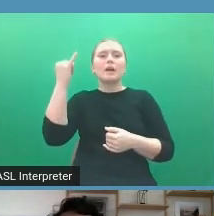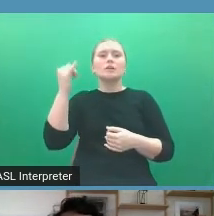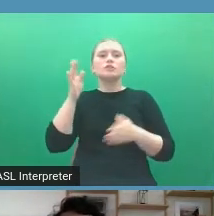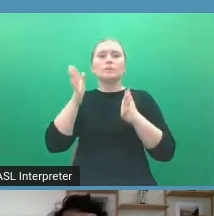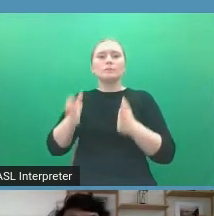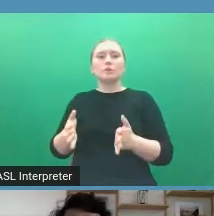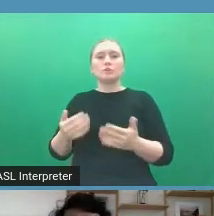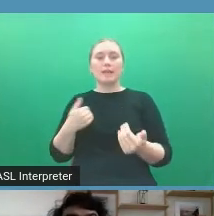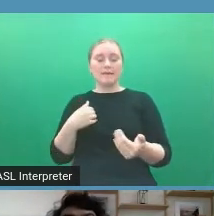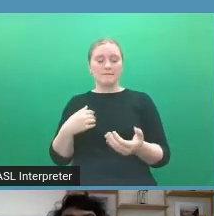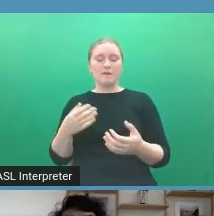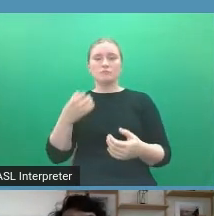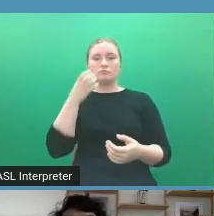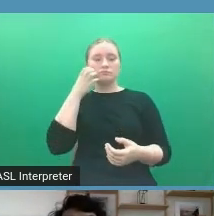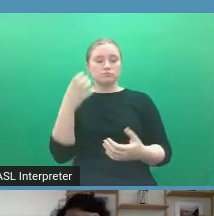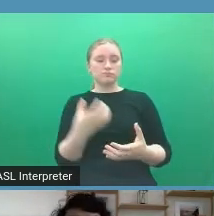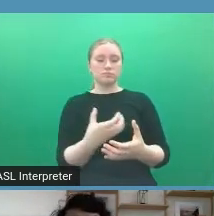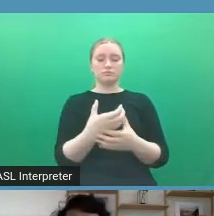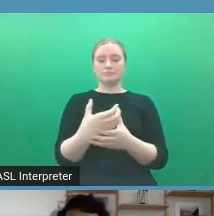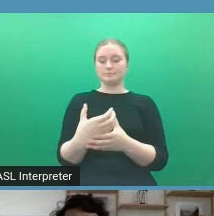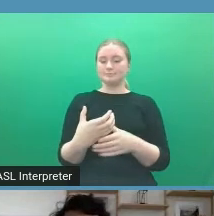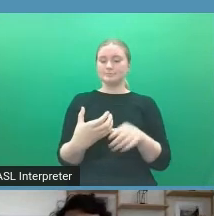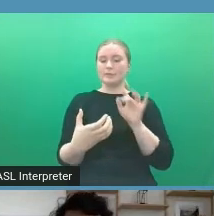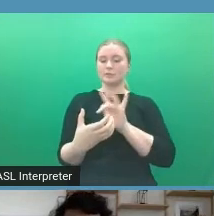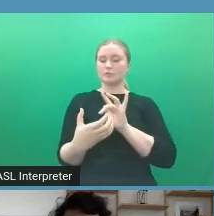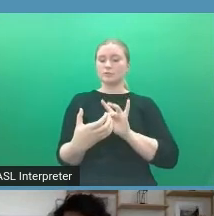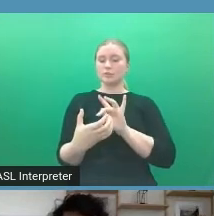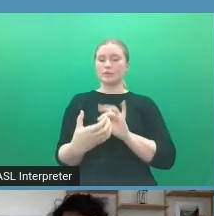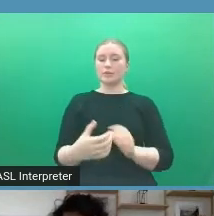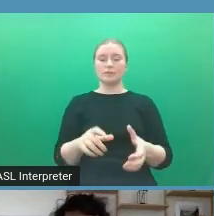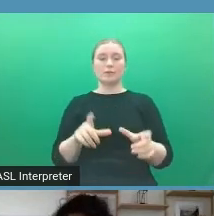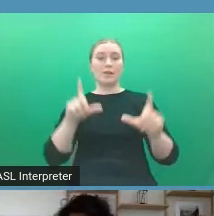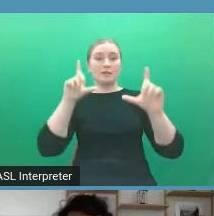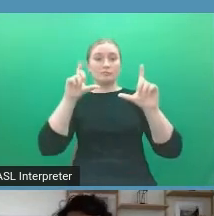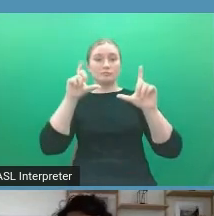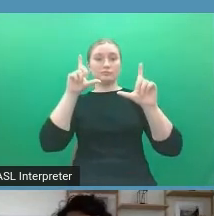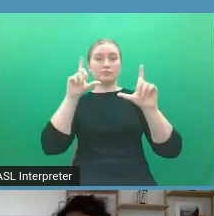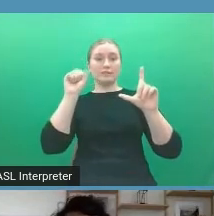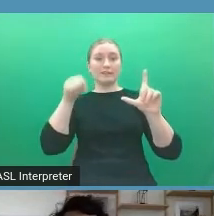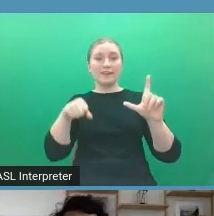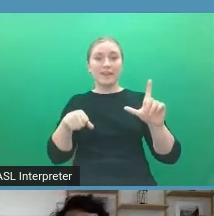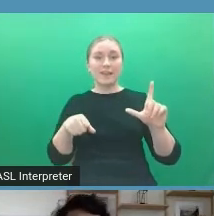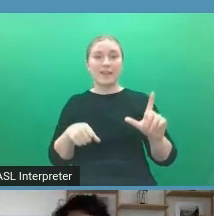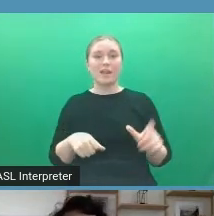but not to take pictures, just because there's a magnifier app on their phone, and they're able to